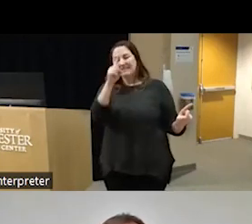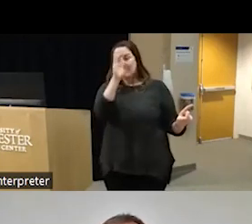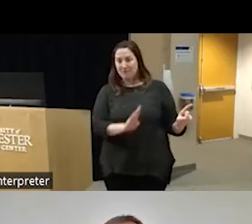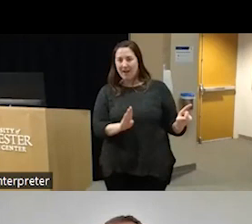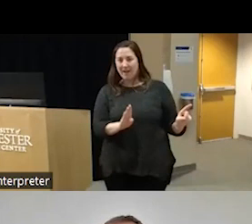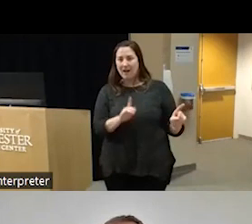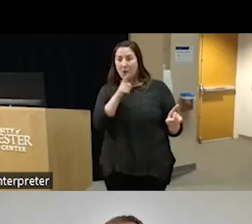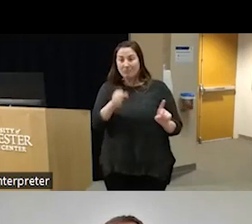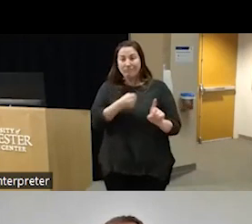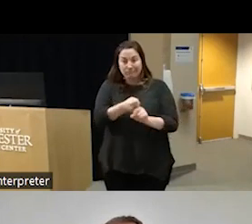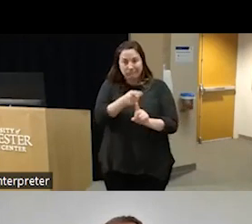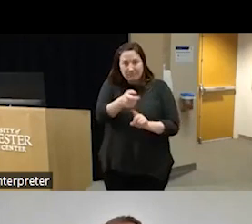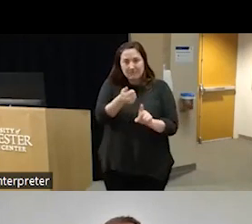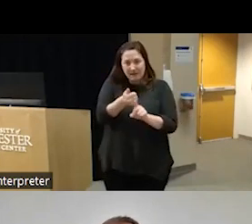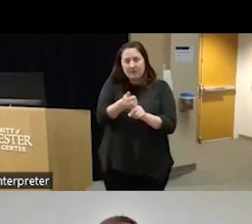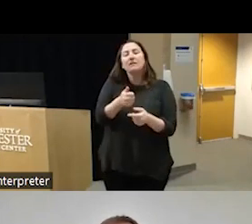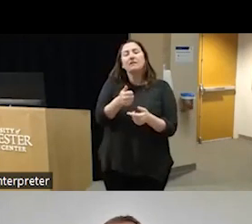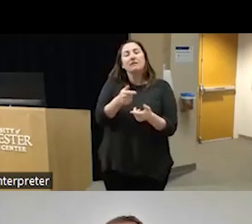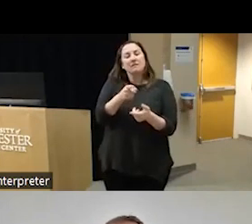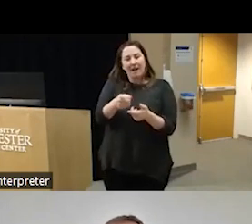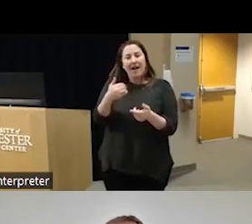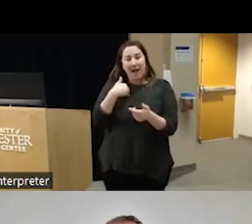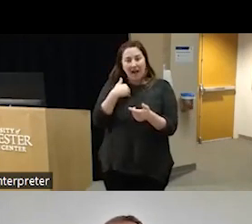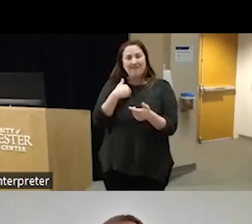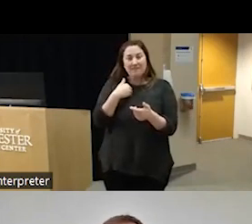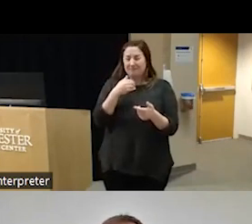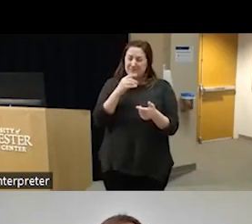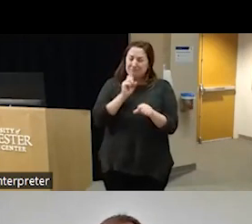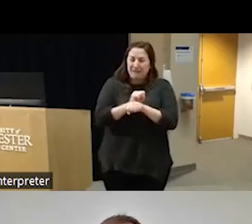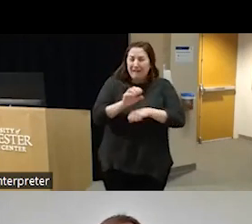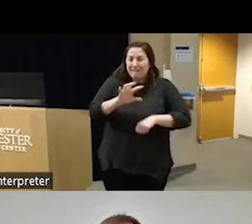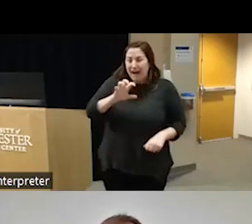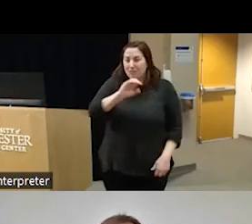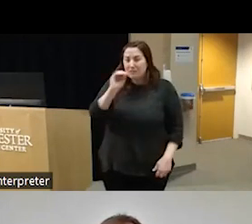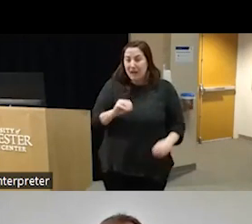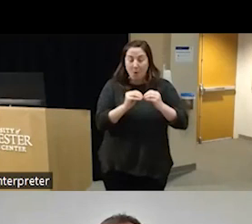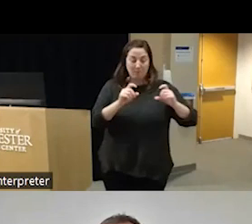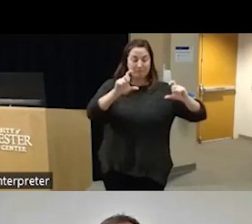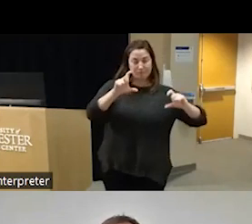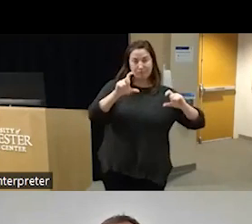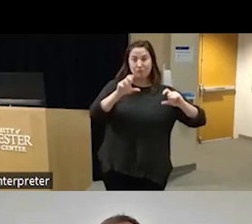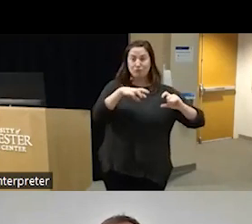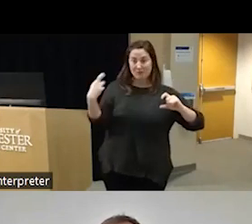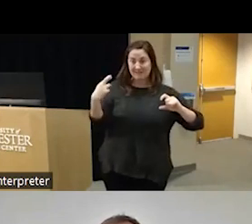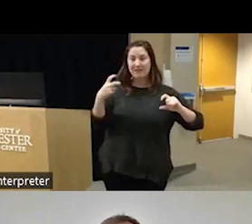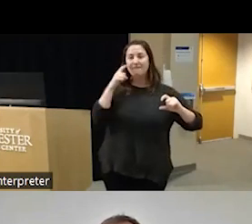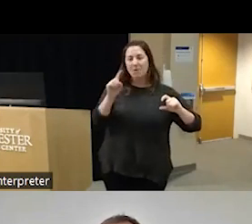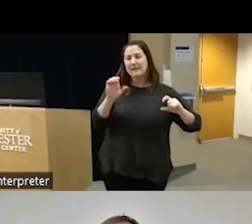They actually have an almost 500% greater risk of metabolic syndrome. Wow.